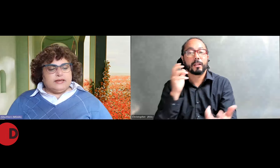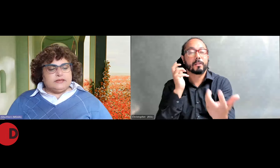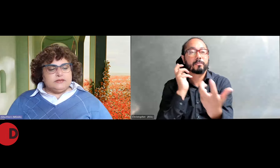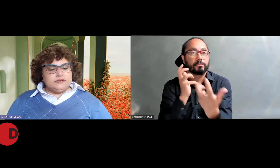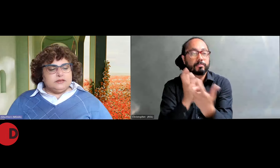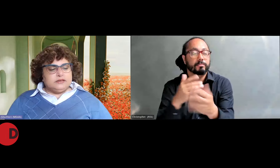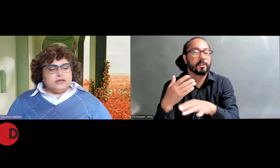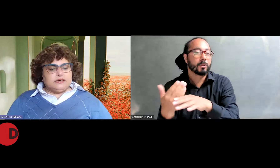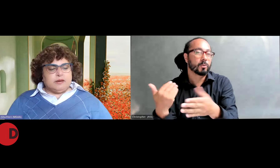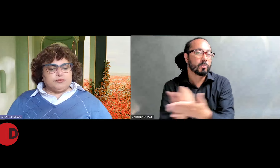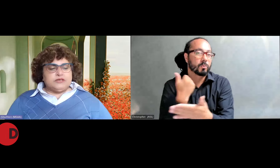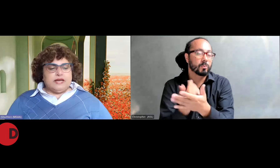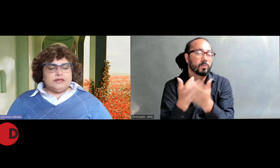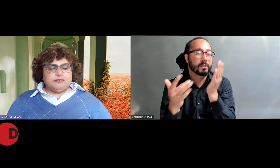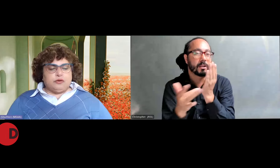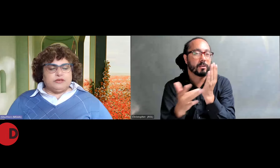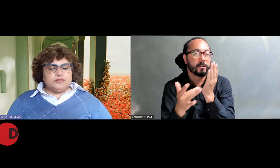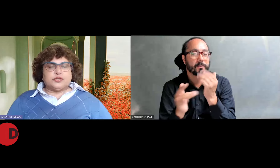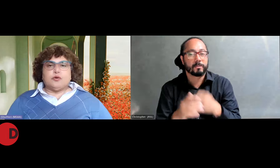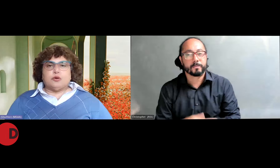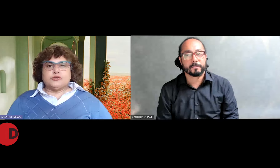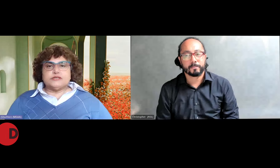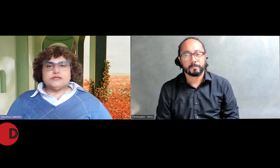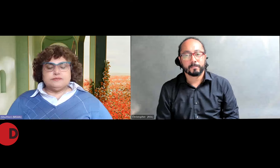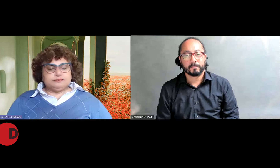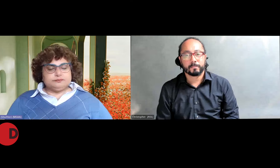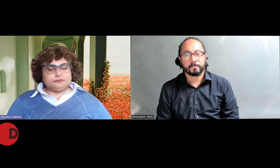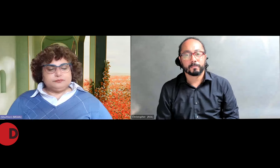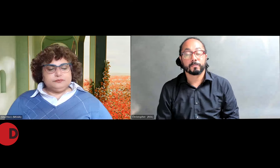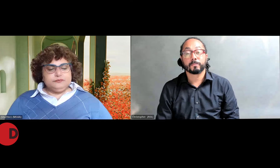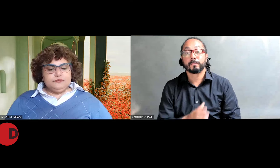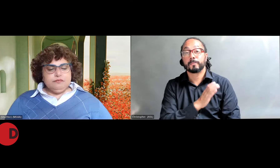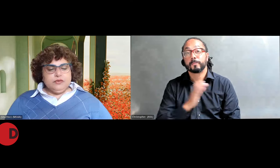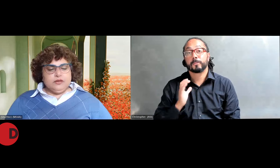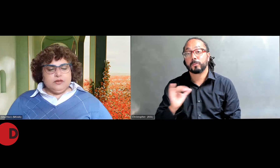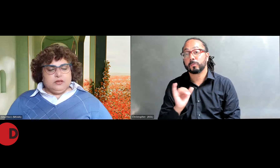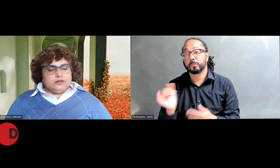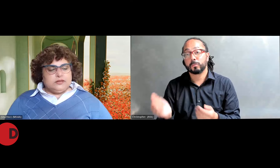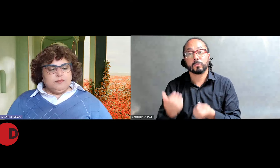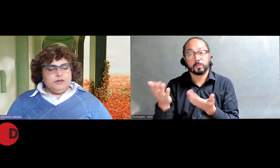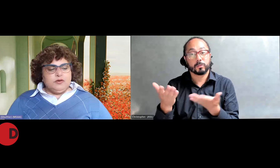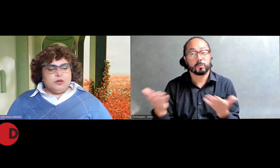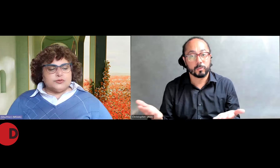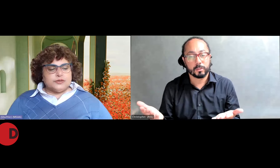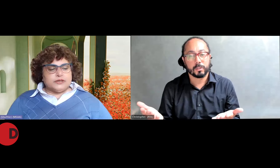technologies. The Committee also recommends consulting stakeholders